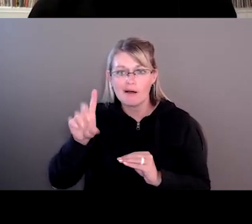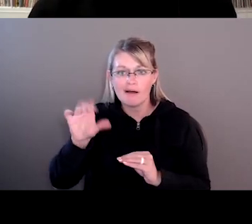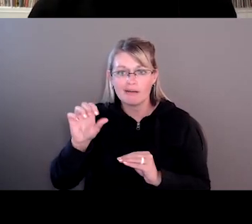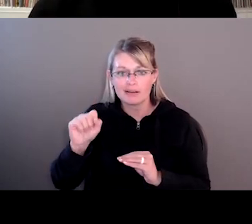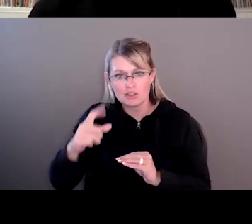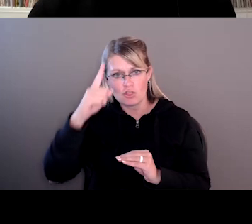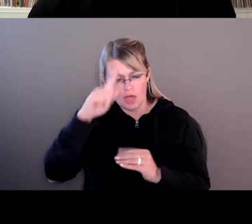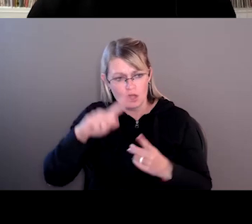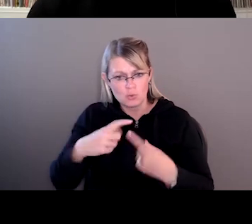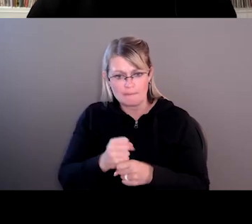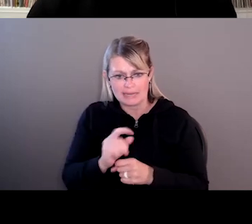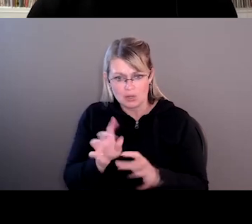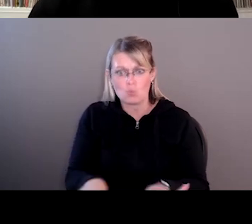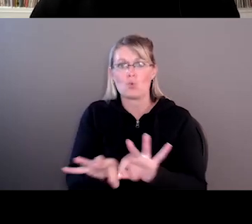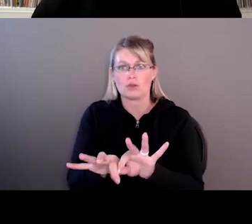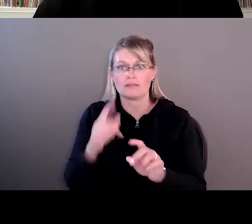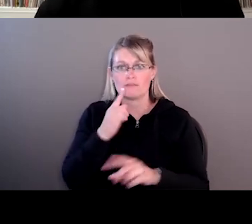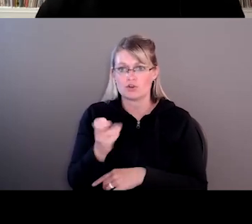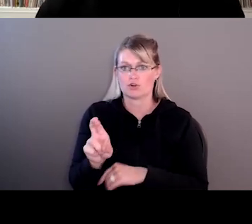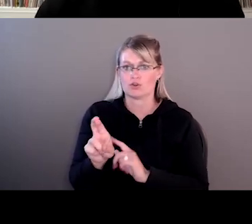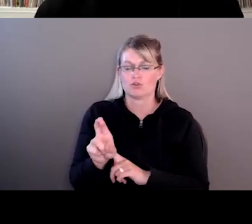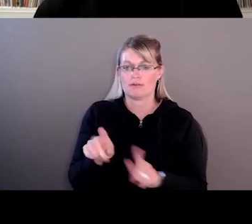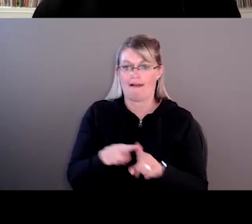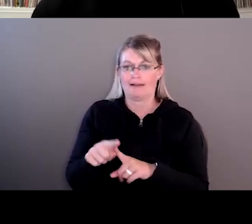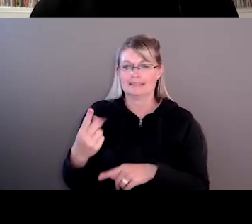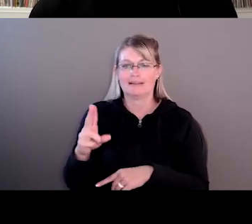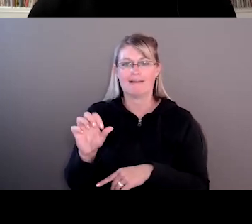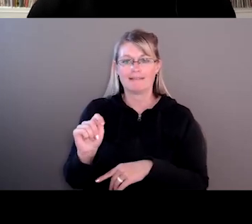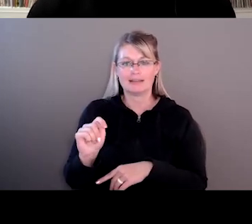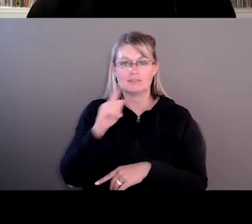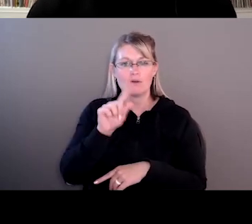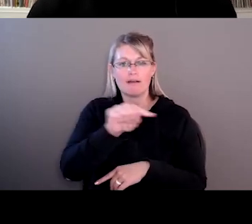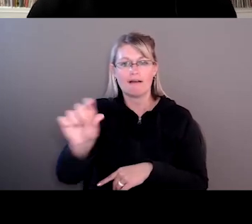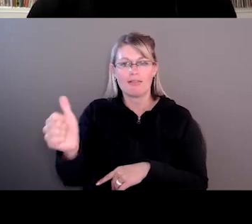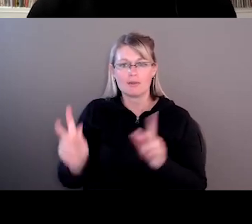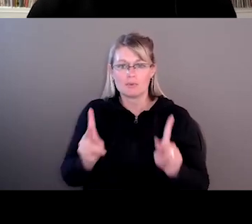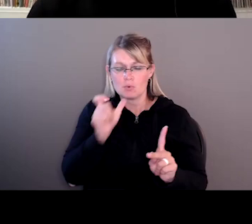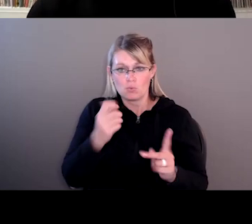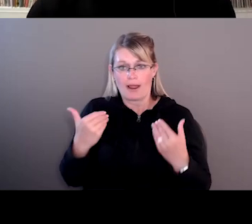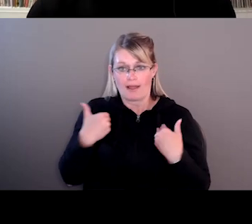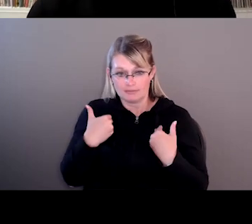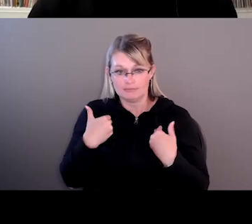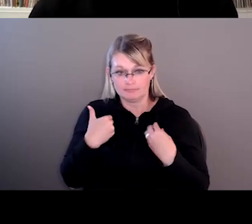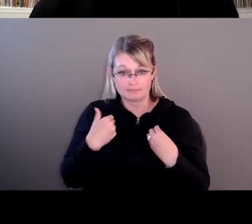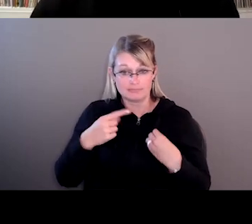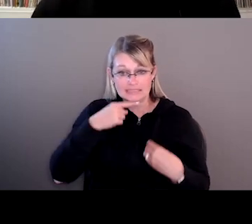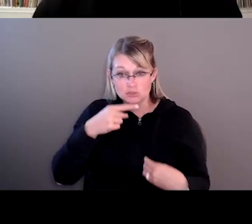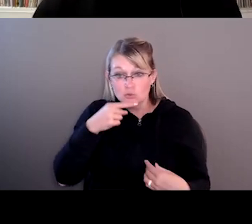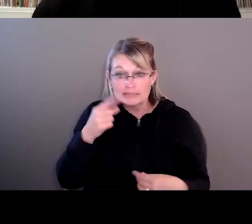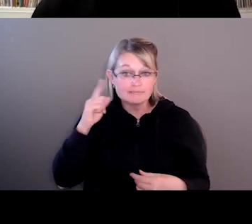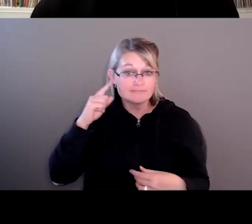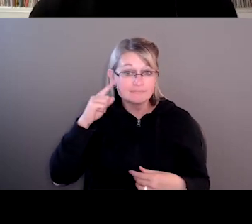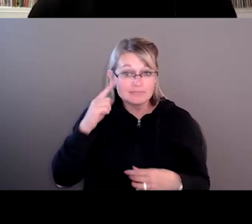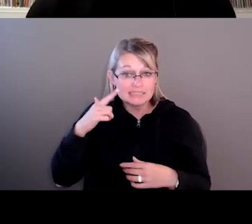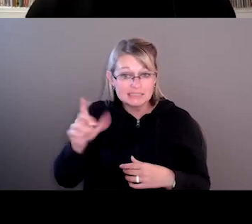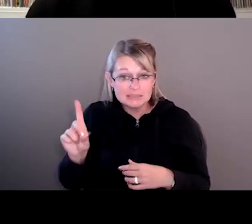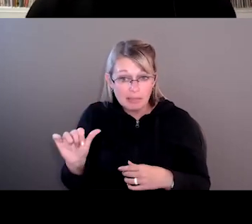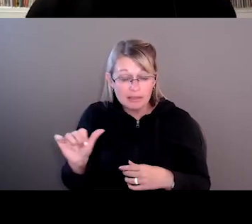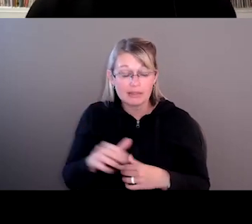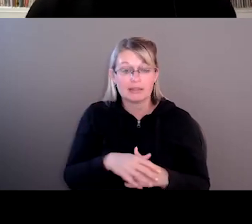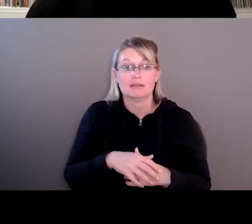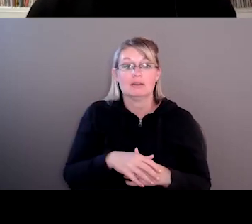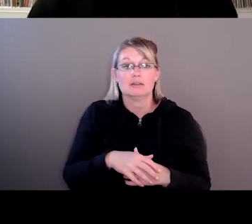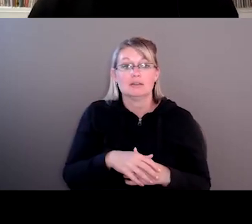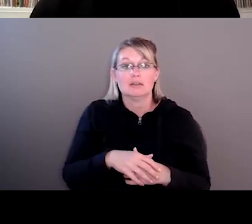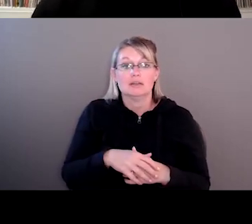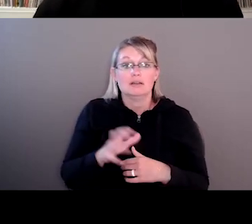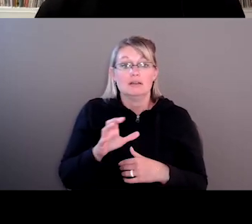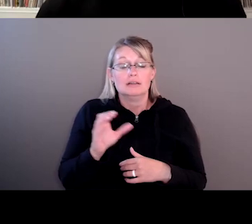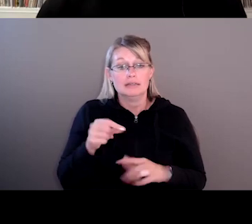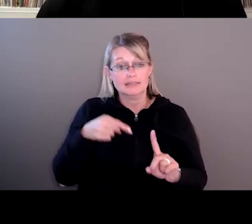it worth for her as a guest for other people who have hearing disabilities and this is true for